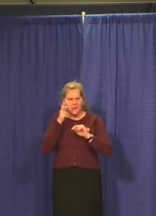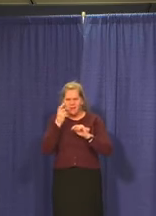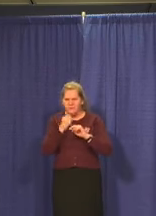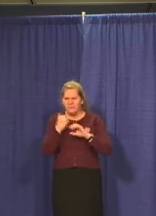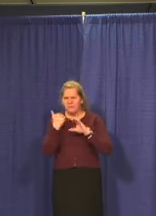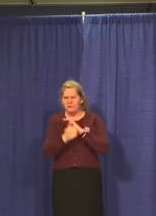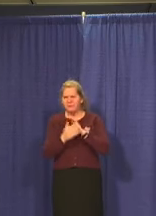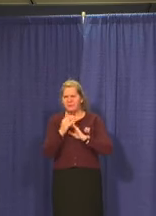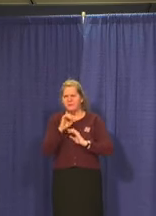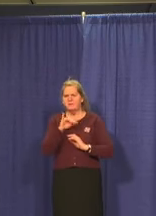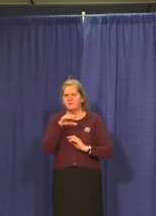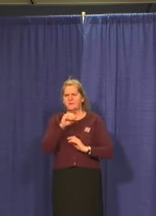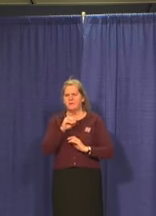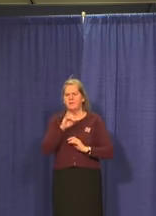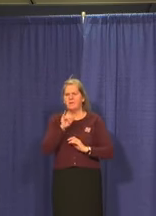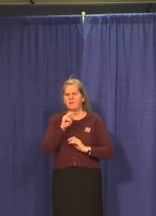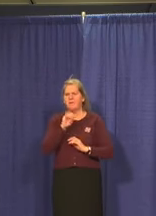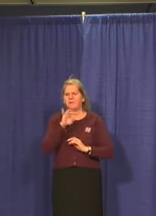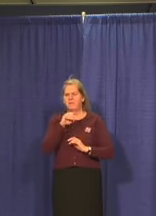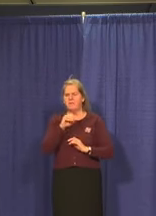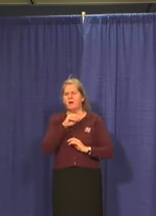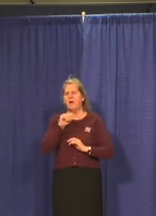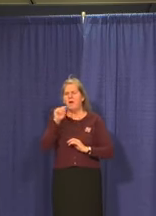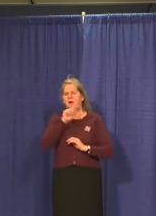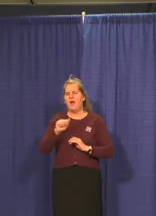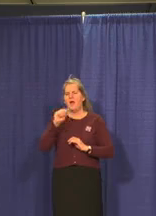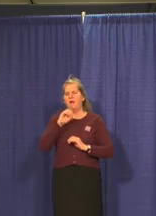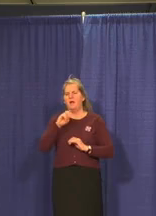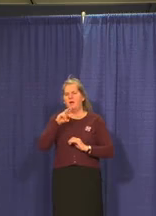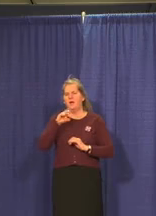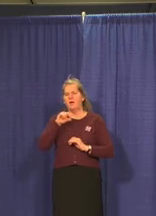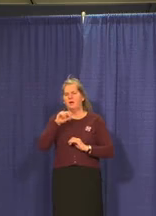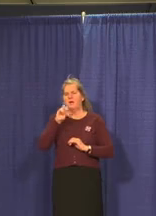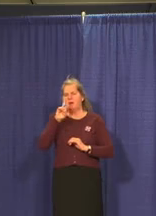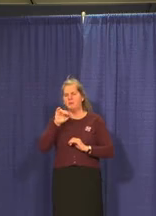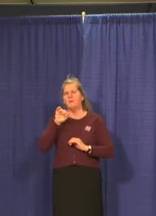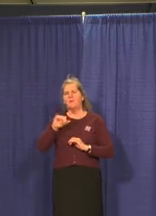TO ECOINFO@GOV.YK.CA.